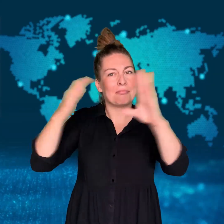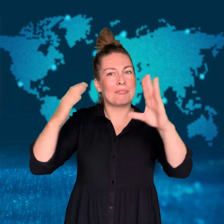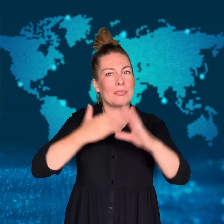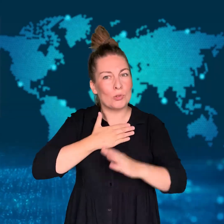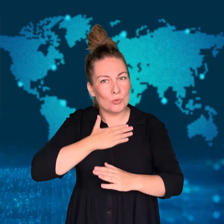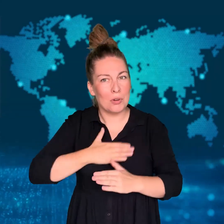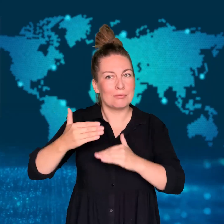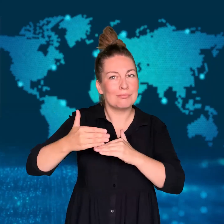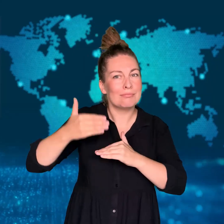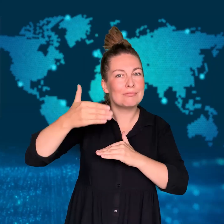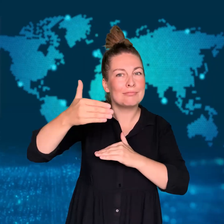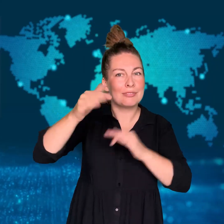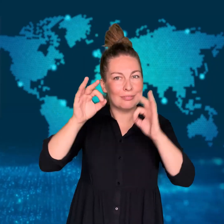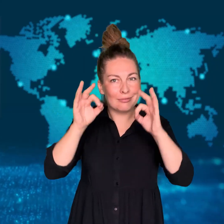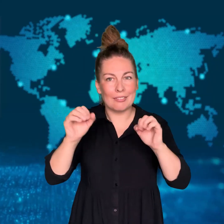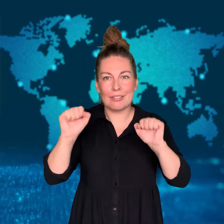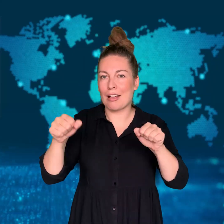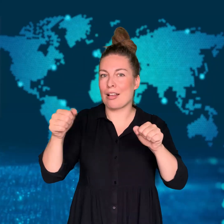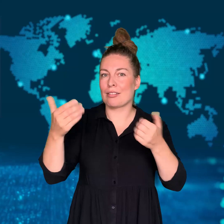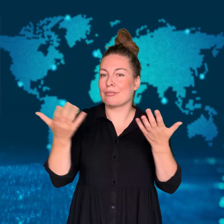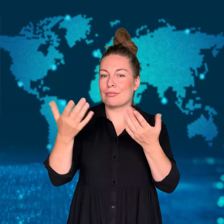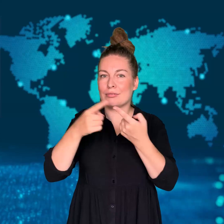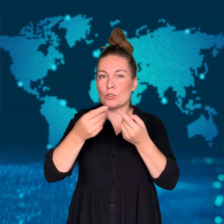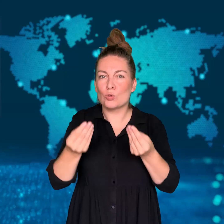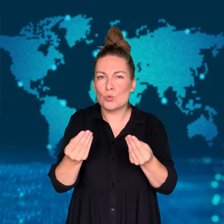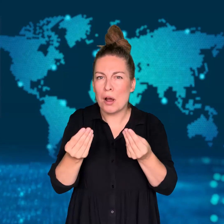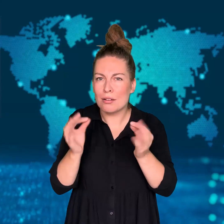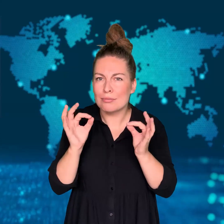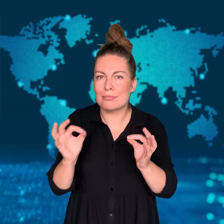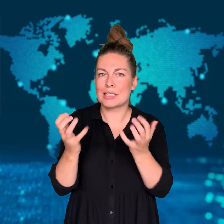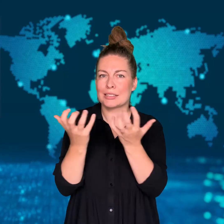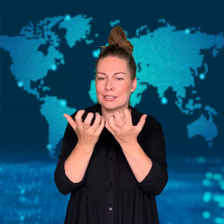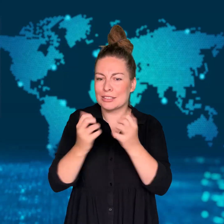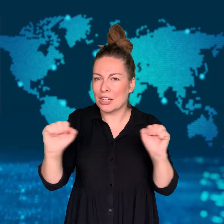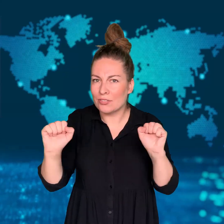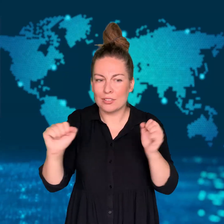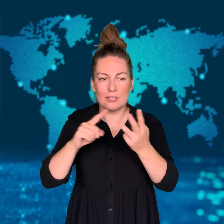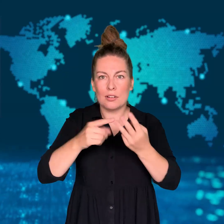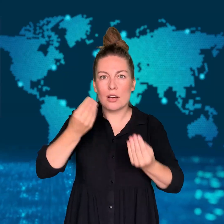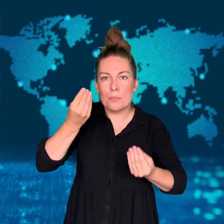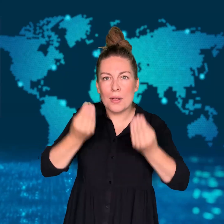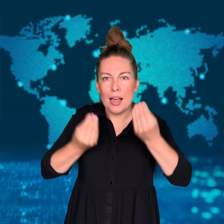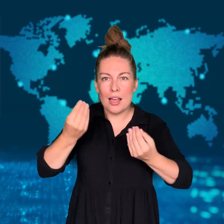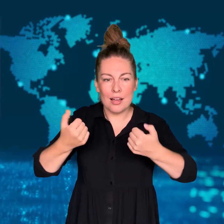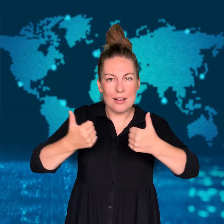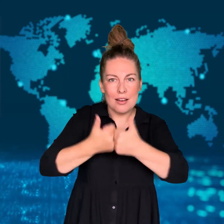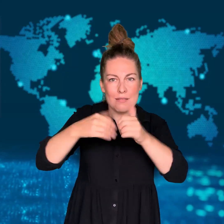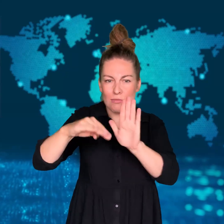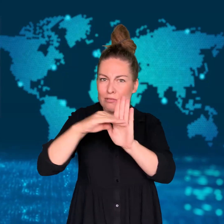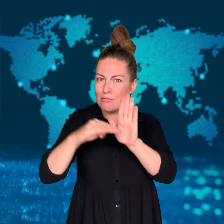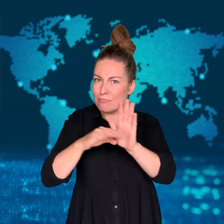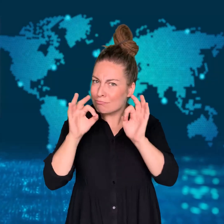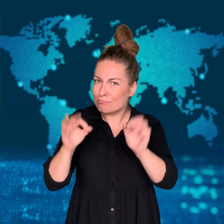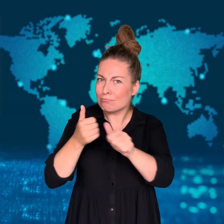The blocks were believed to meet the company's requirements for